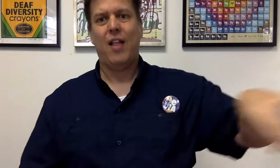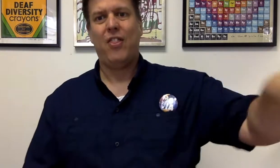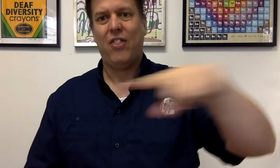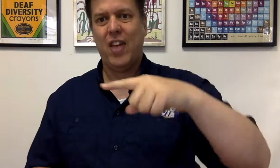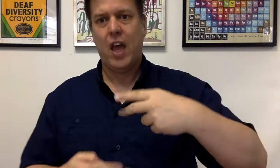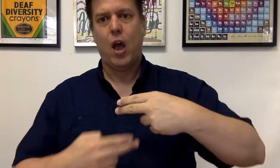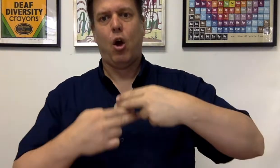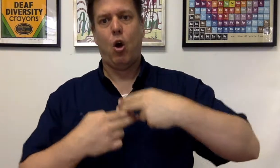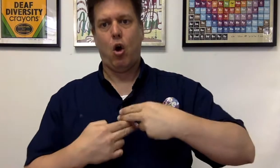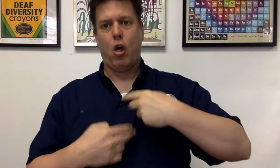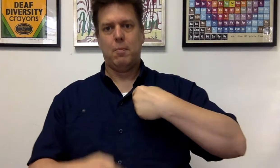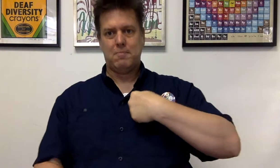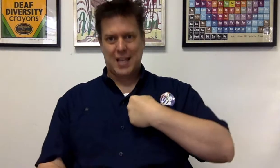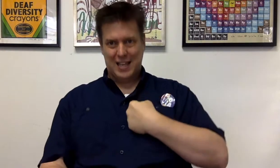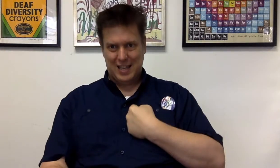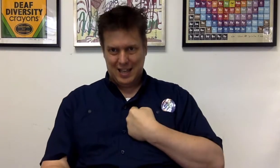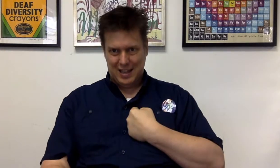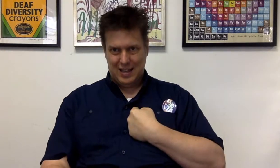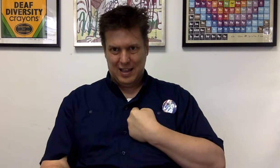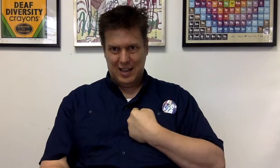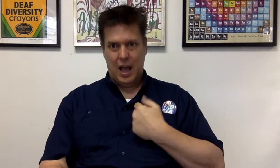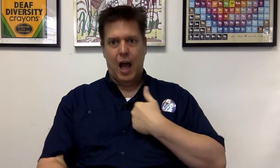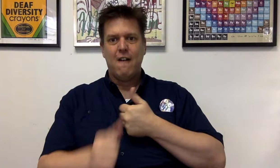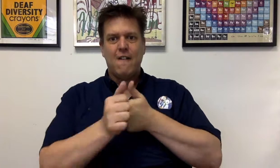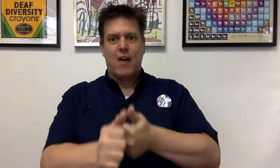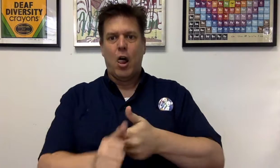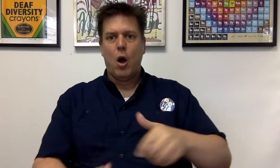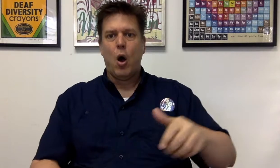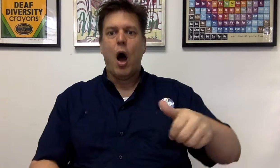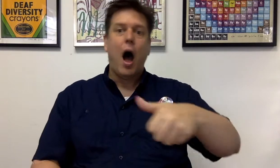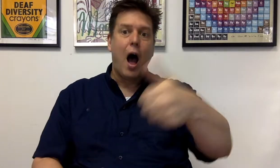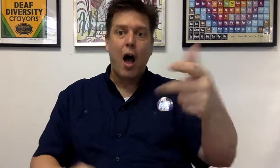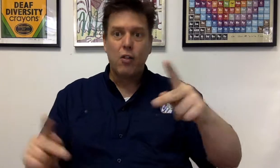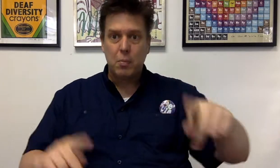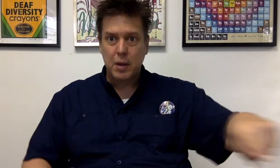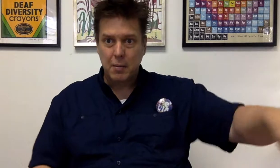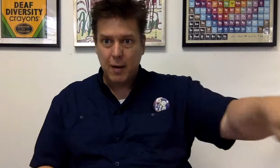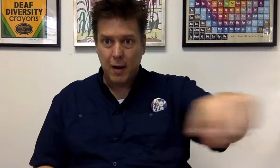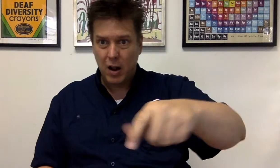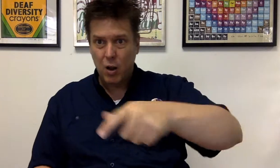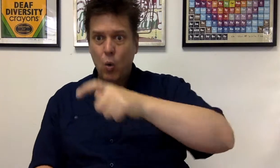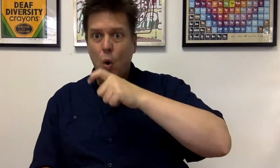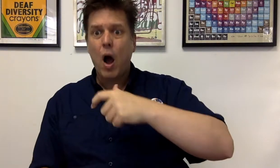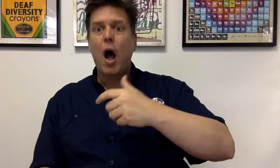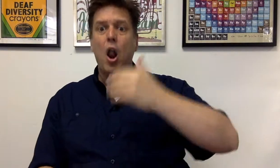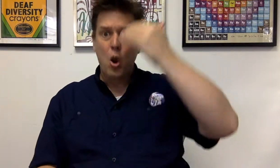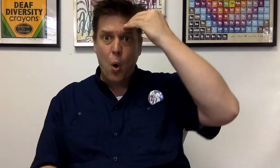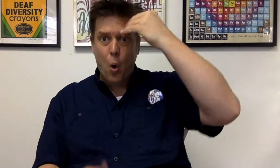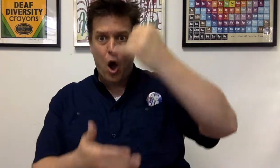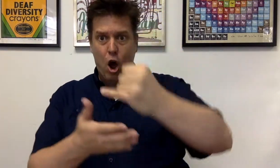myself what they had been calling me. I was following what other people who